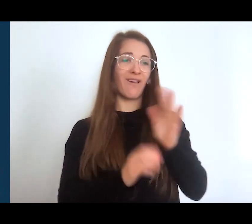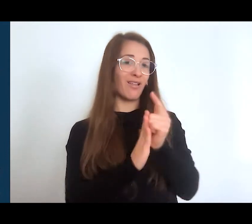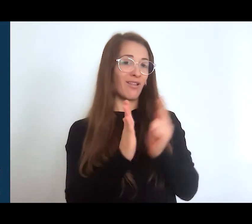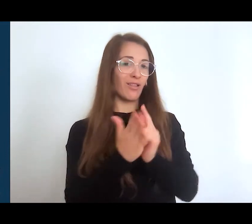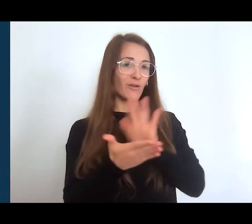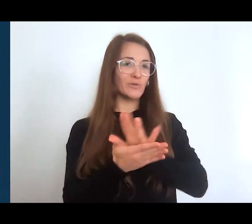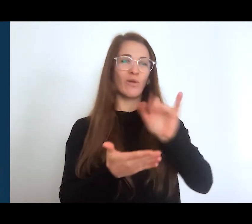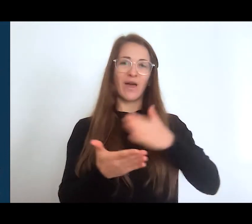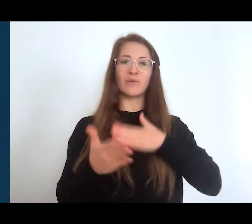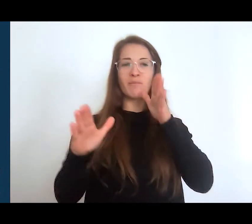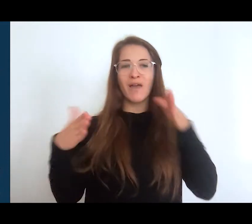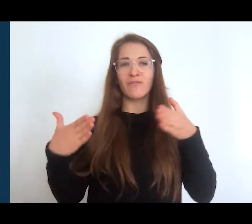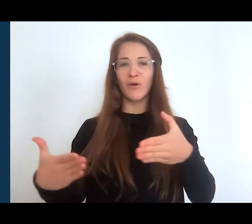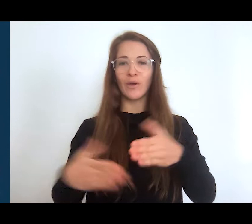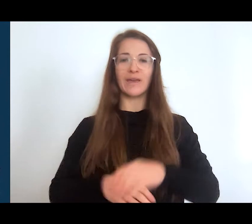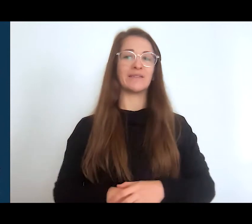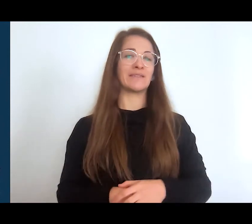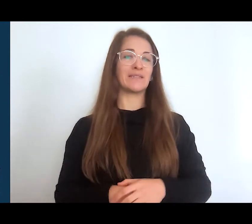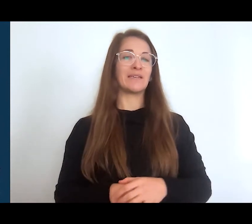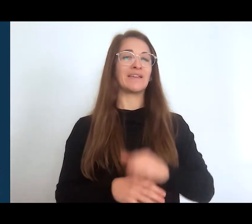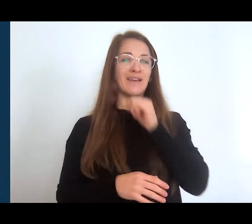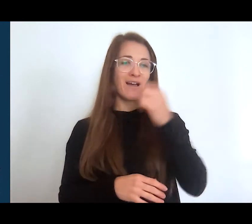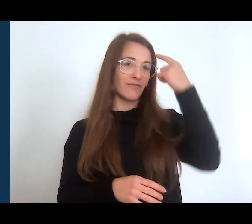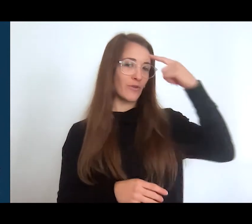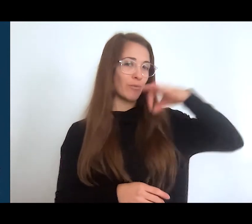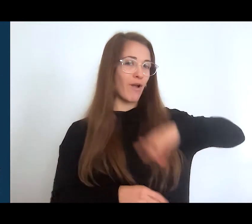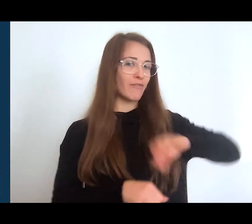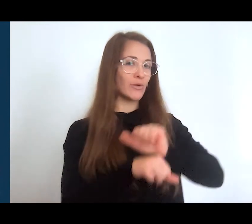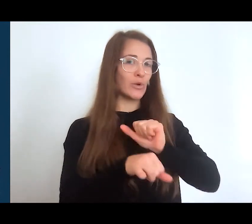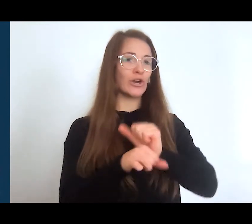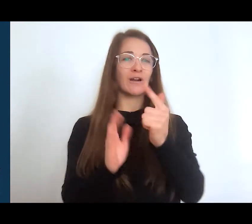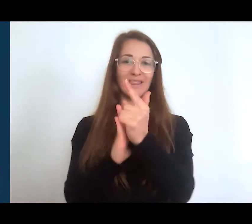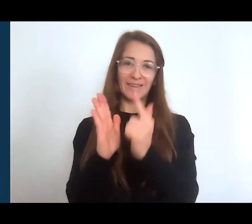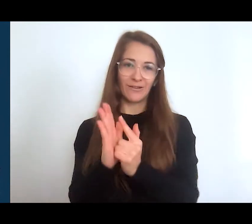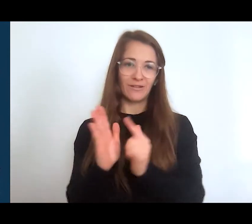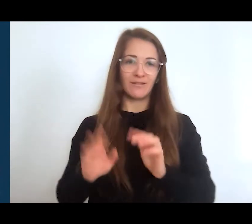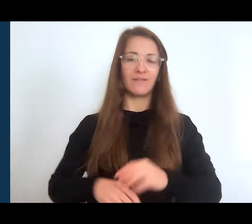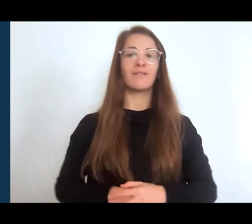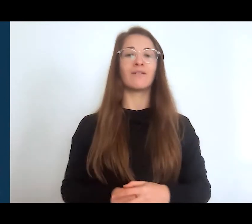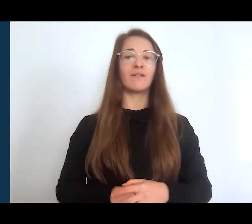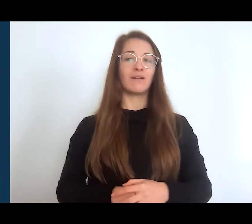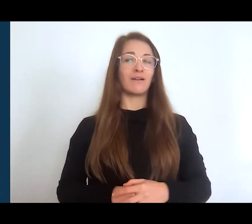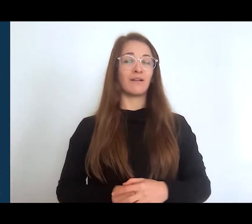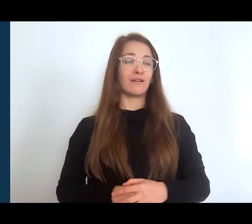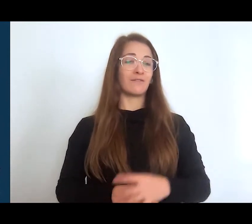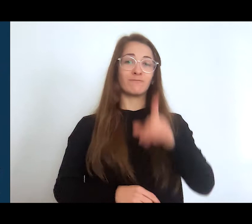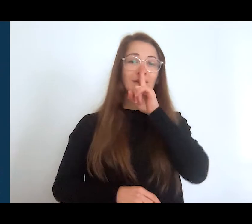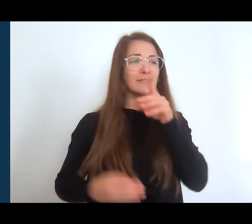DO THIS KIND OF WORK. IN LAW SCHOOL THAT WAS MY FOCUS, DOING NOT FOR PROFIT WORK, LEGAL